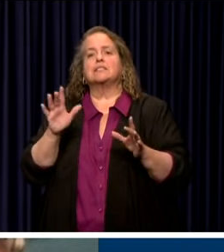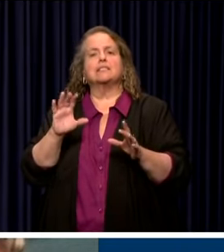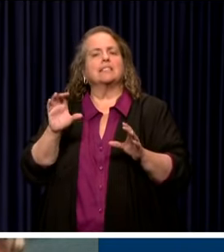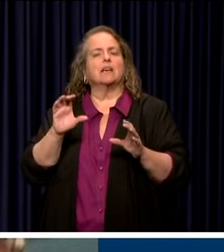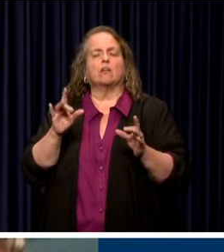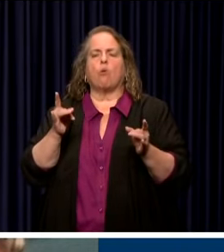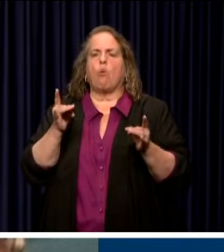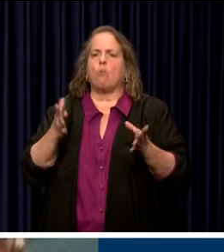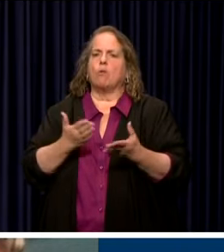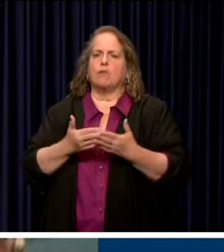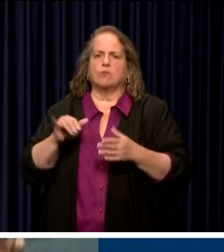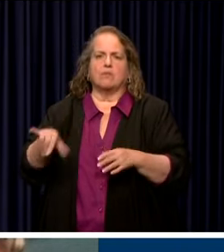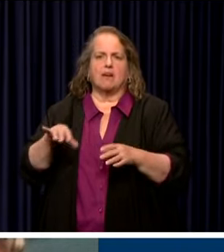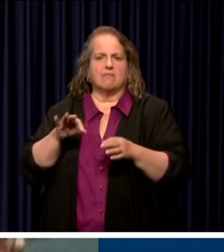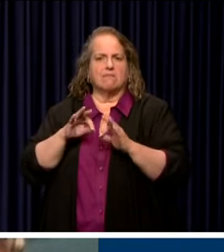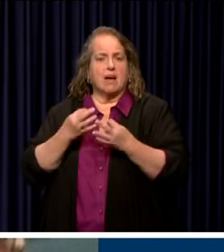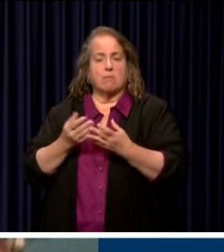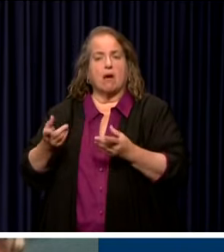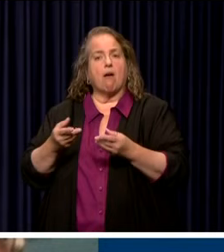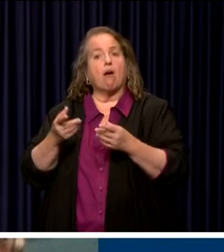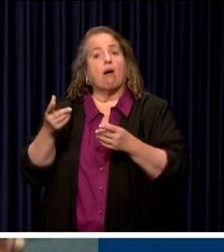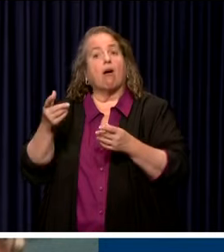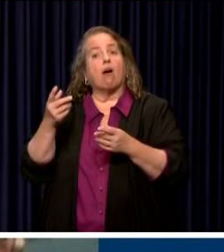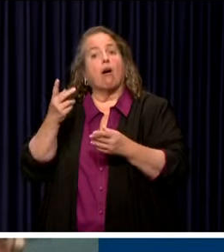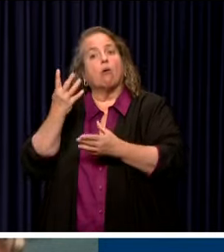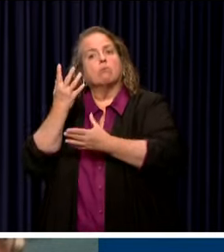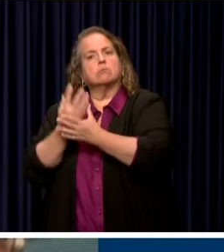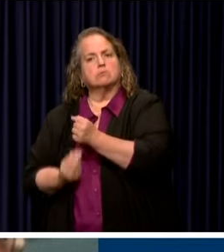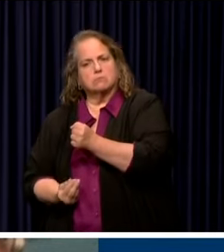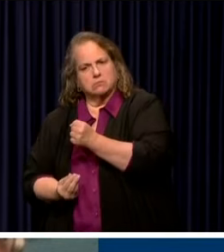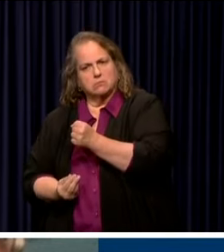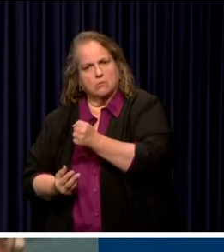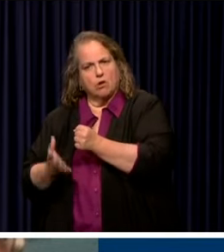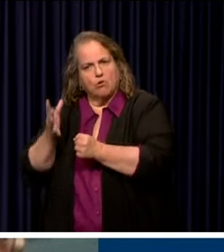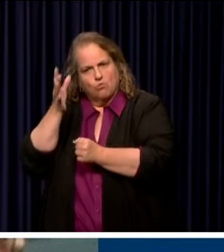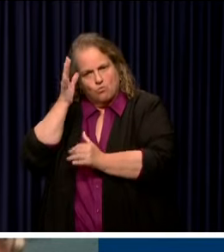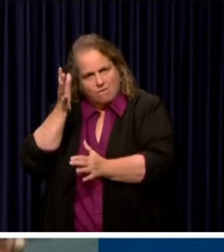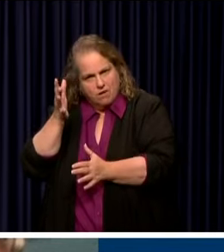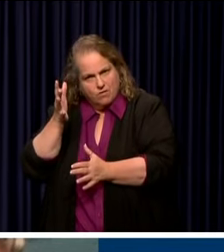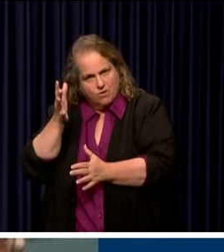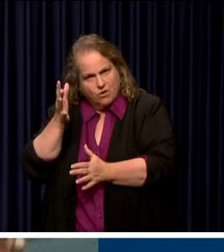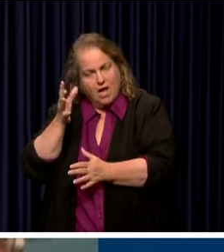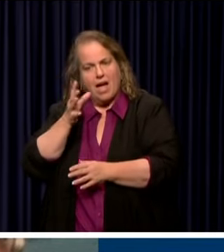EVERYBODY ELSE AS LONG AS IT TAKES TO GET THROUGH THIS."